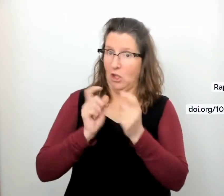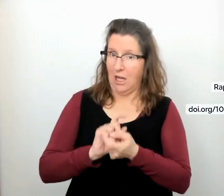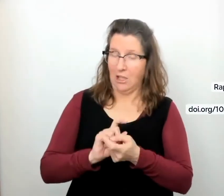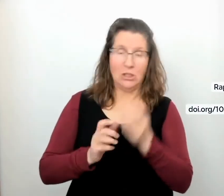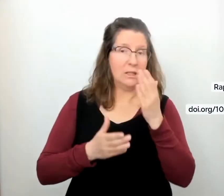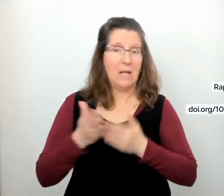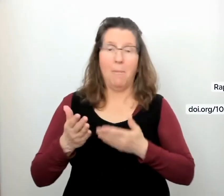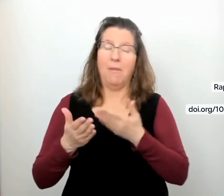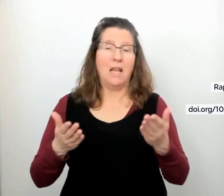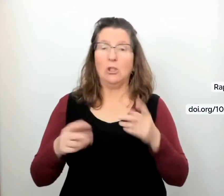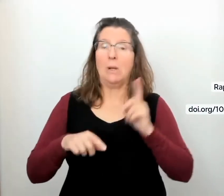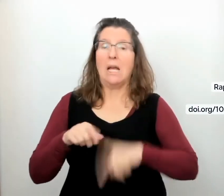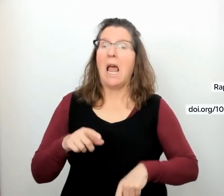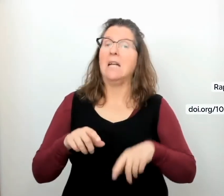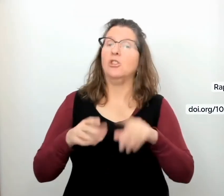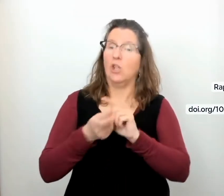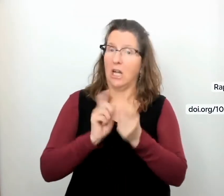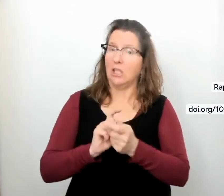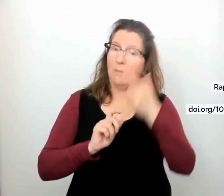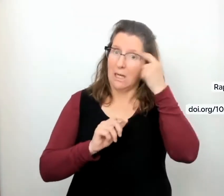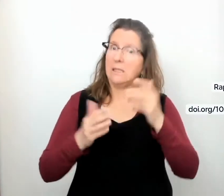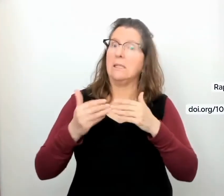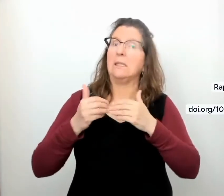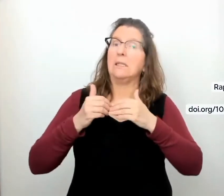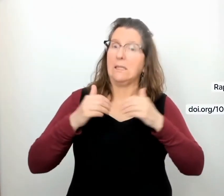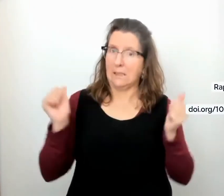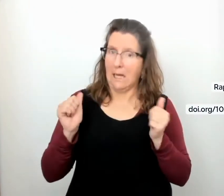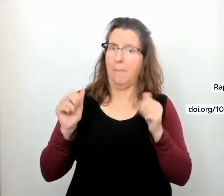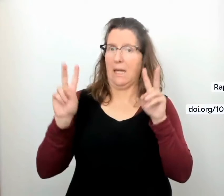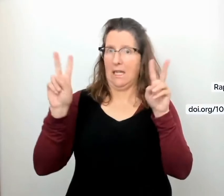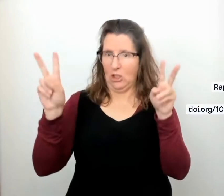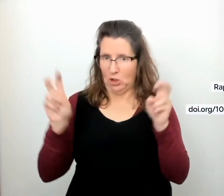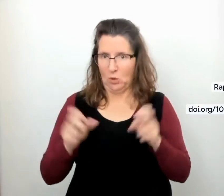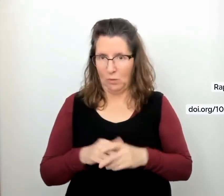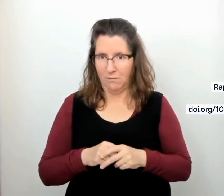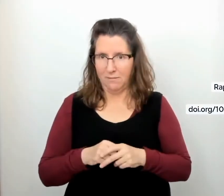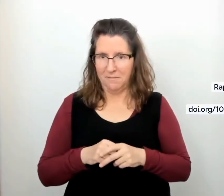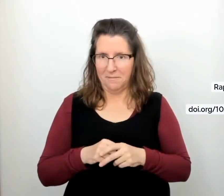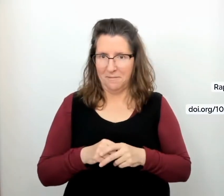You'll find there may be things you can change and others you cannot, as they are so entrenched in the system.